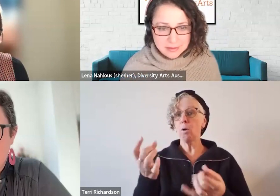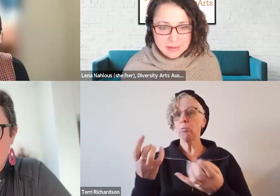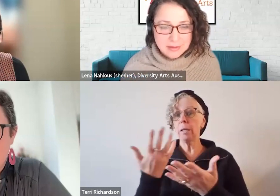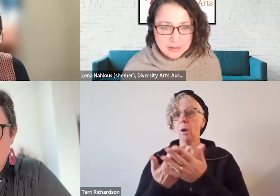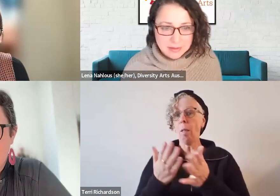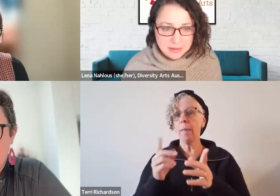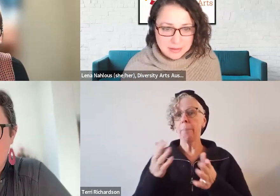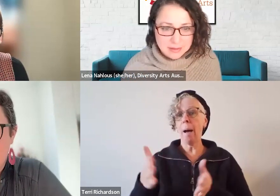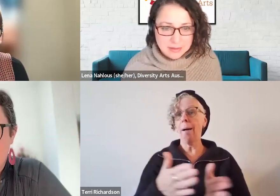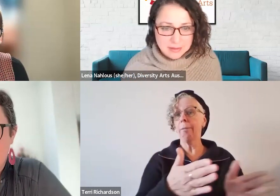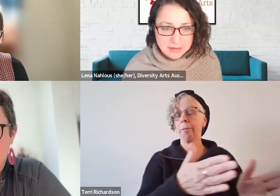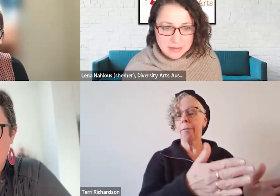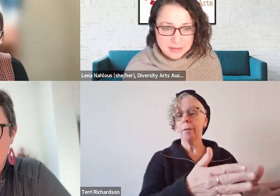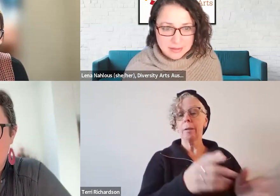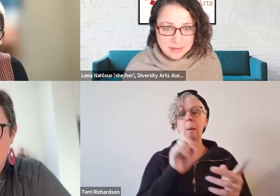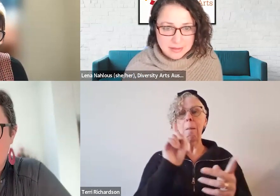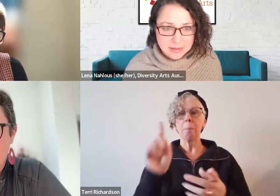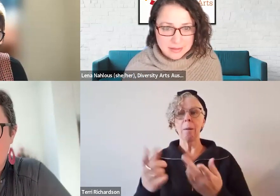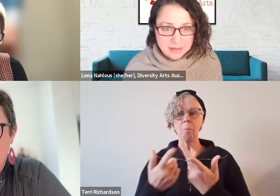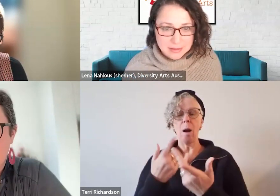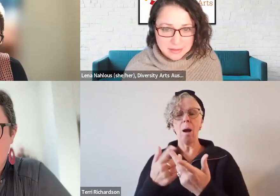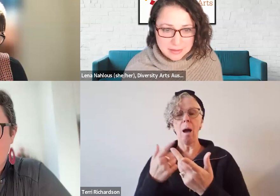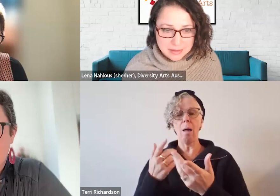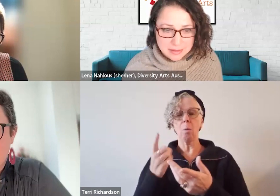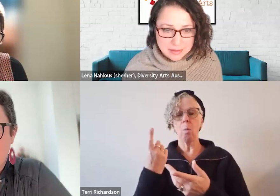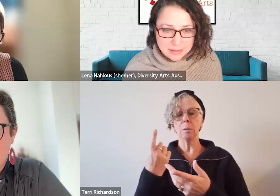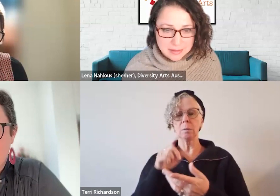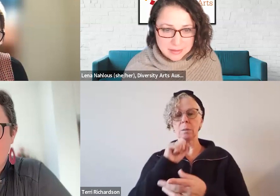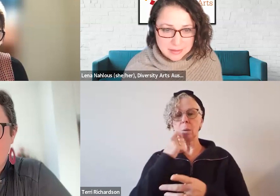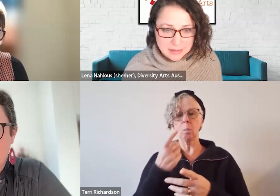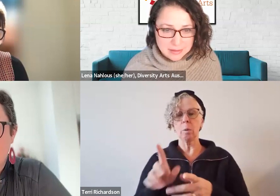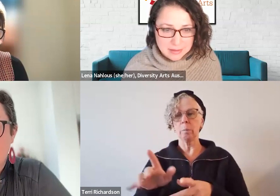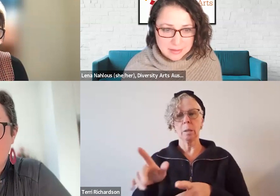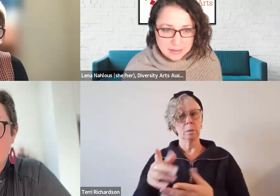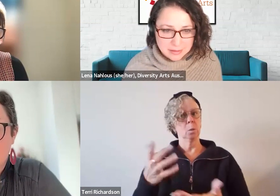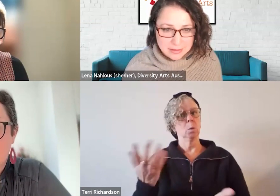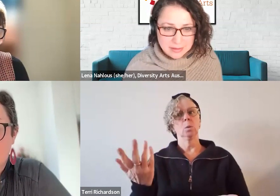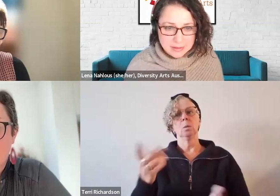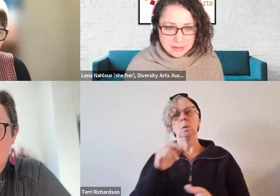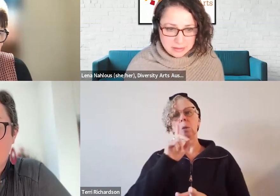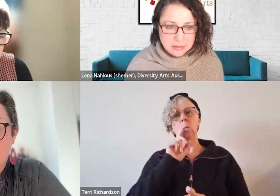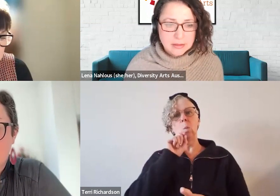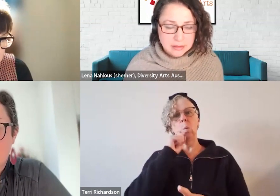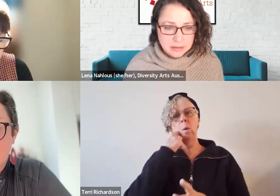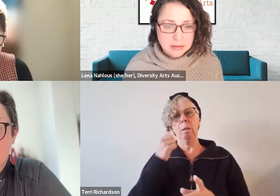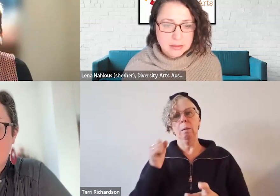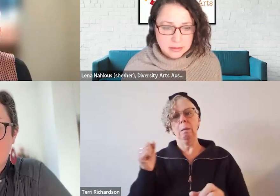But I think that there are others for whom this is ultimately gonna be imposed upon them out of the work.